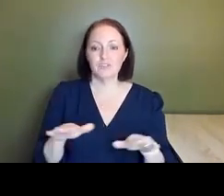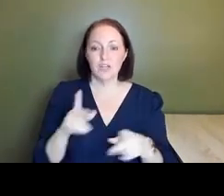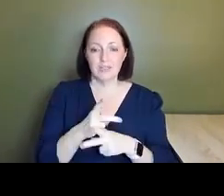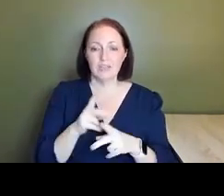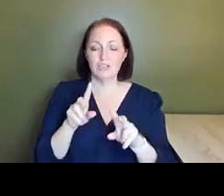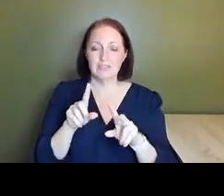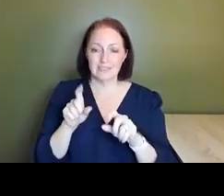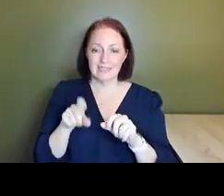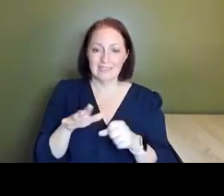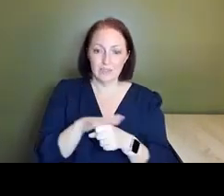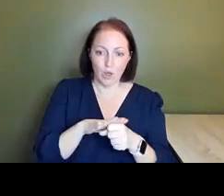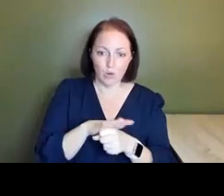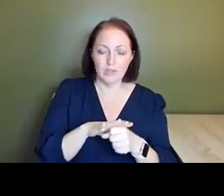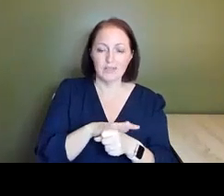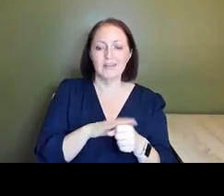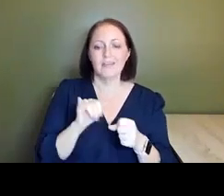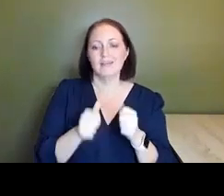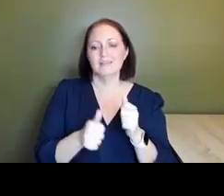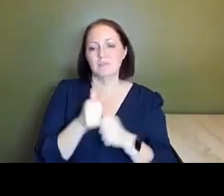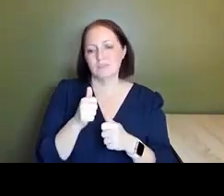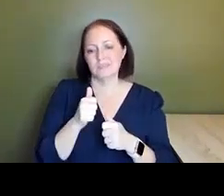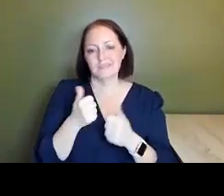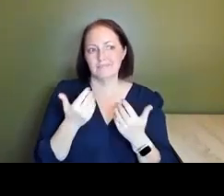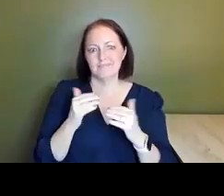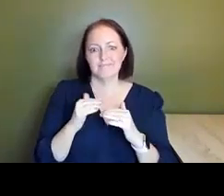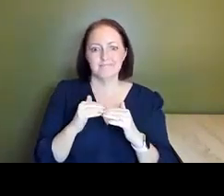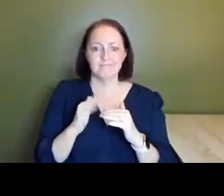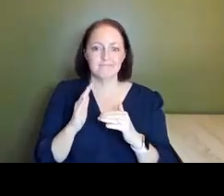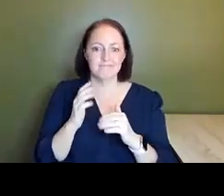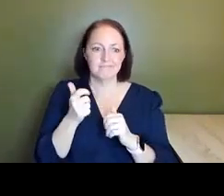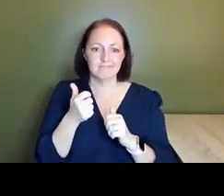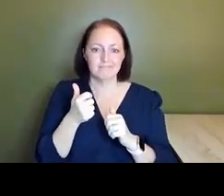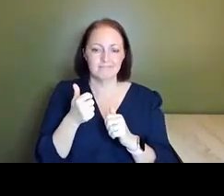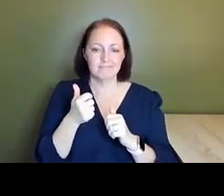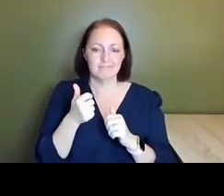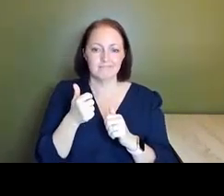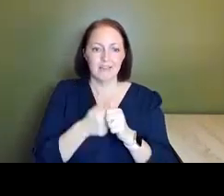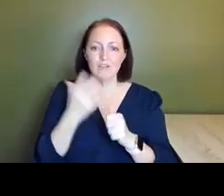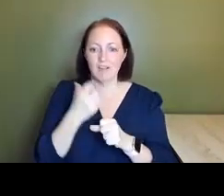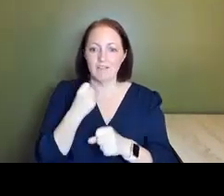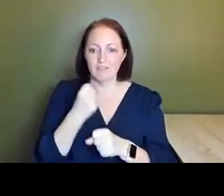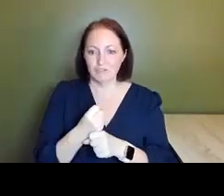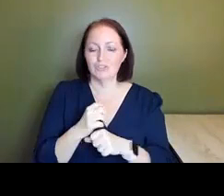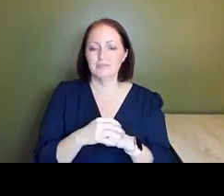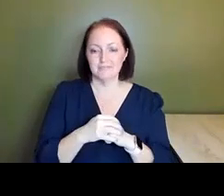and that is done primarily no less than every five years. So that is a little bit about